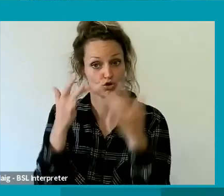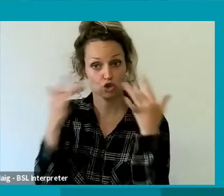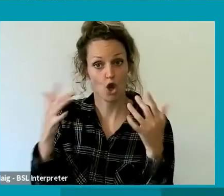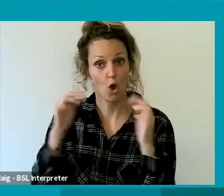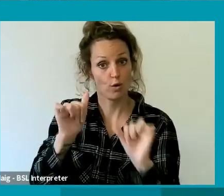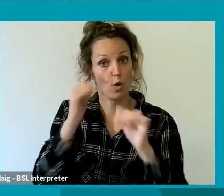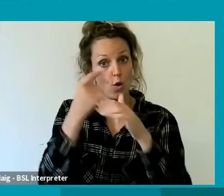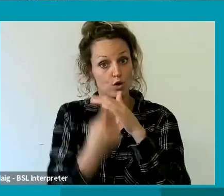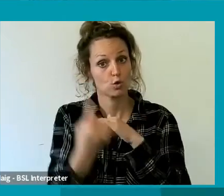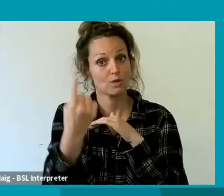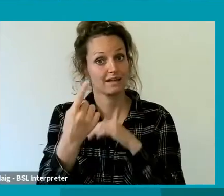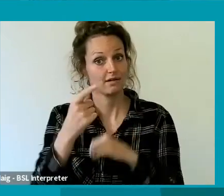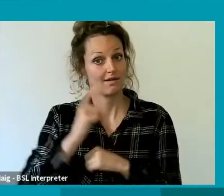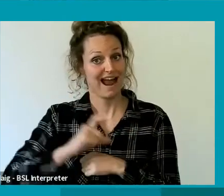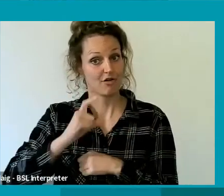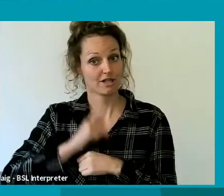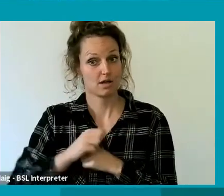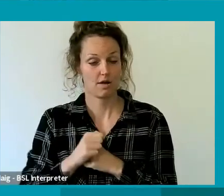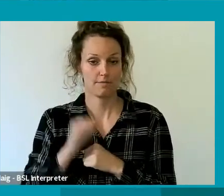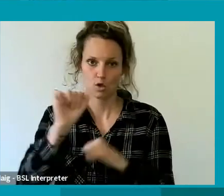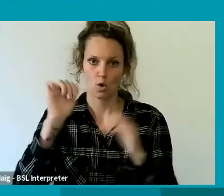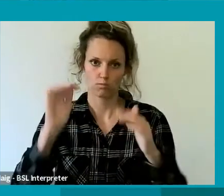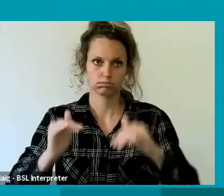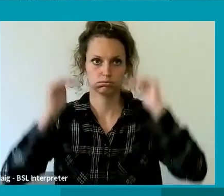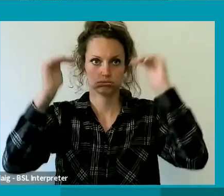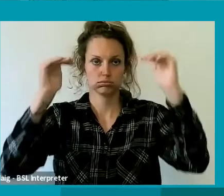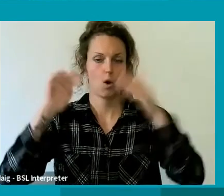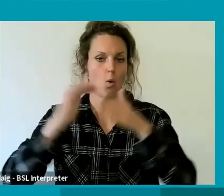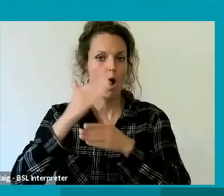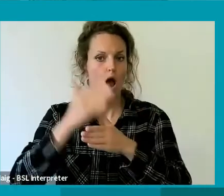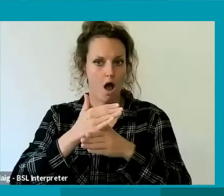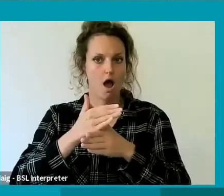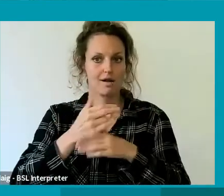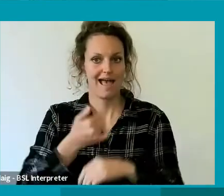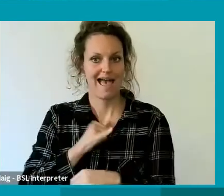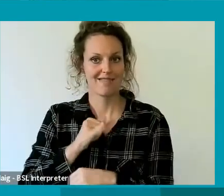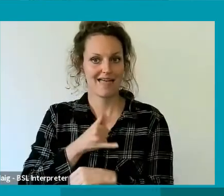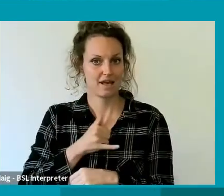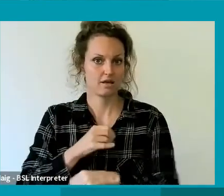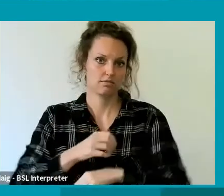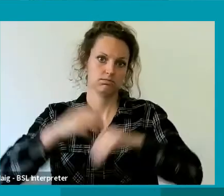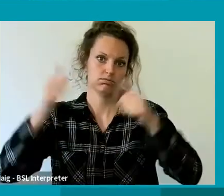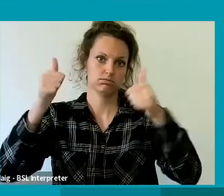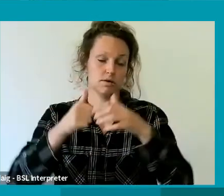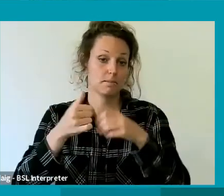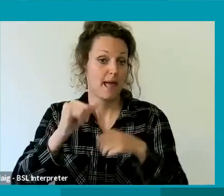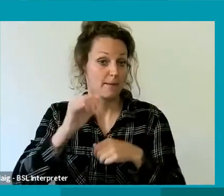your outstanding work ethic, perhaps. Perhaps. Maybe you're really creative a problem solver. A carer.